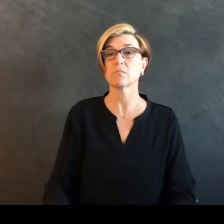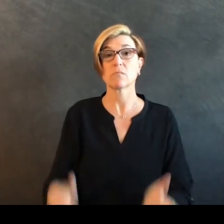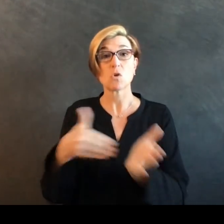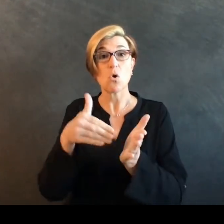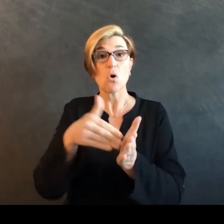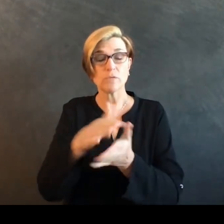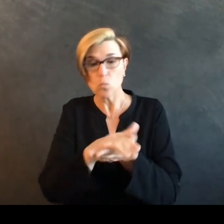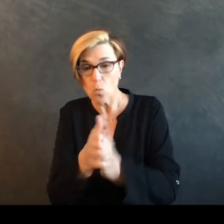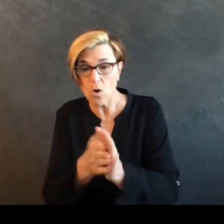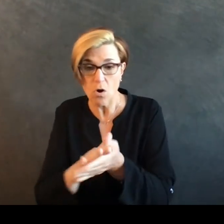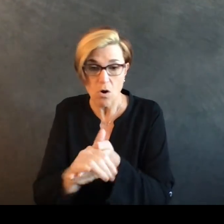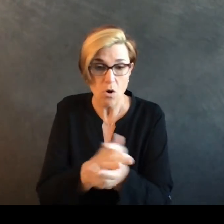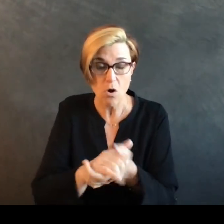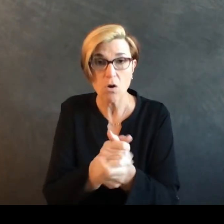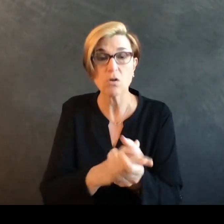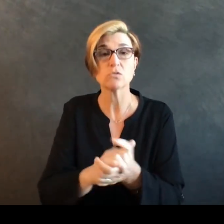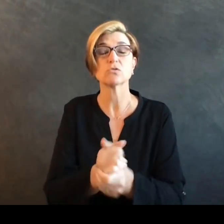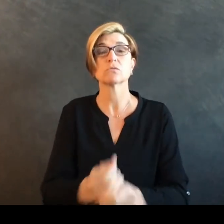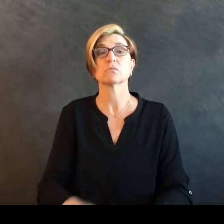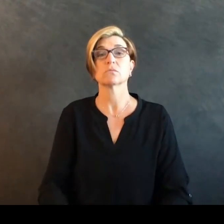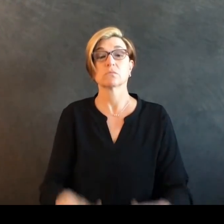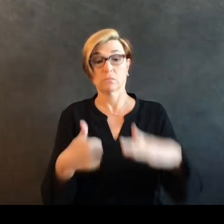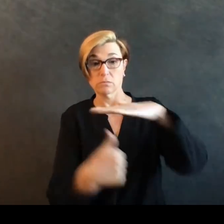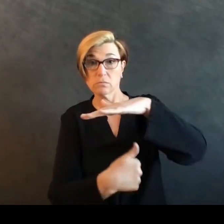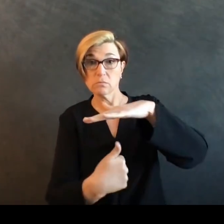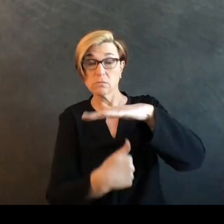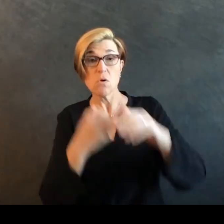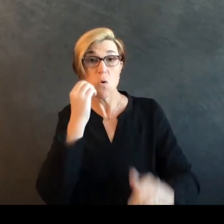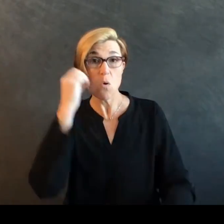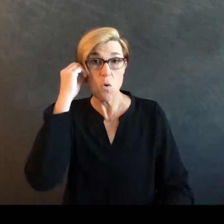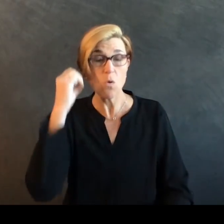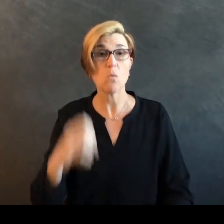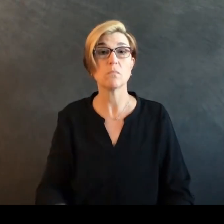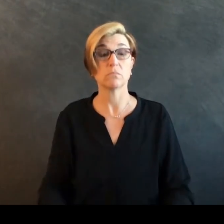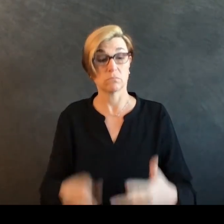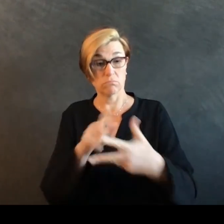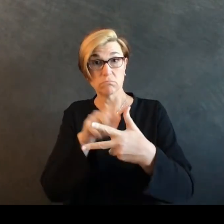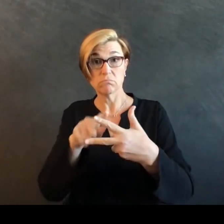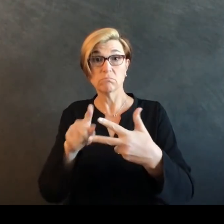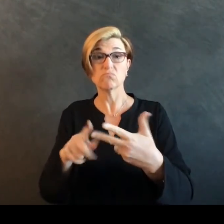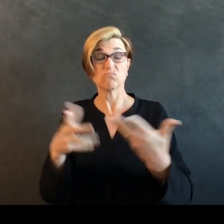your most effective ways to win the war and to escape danger while you're